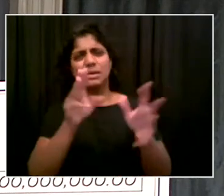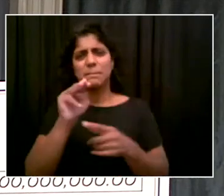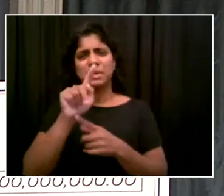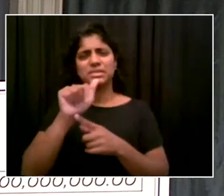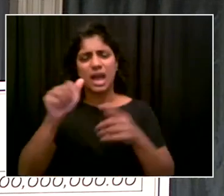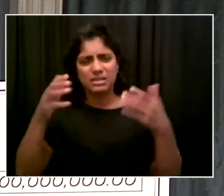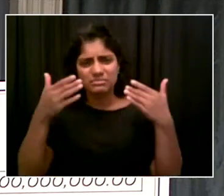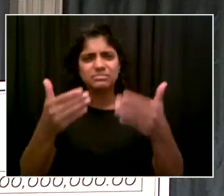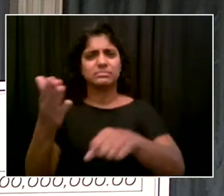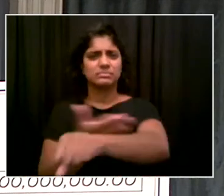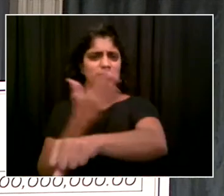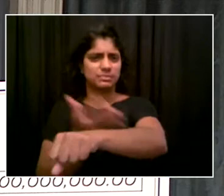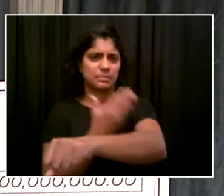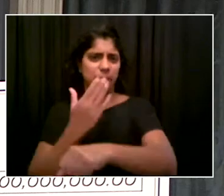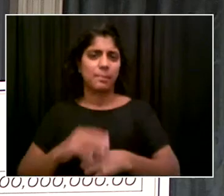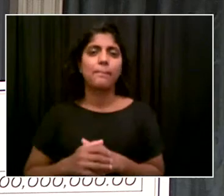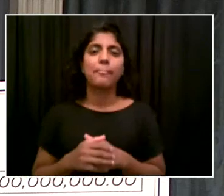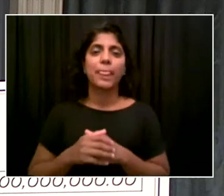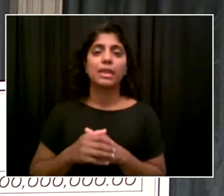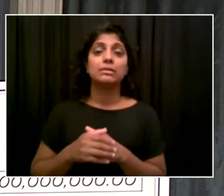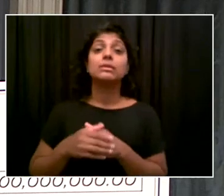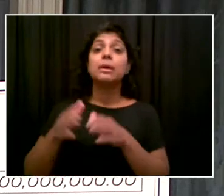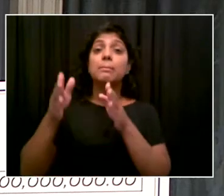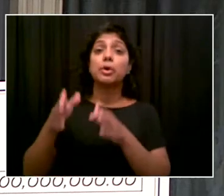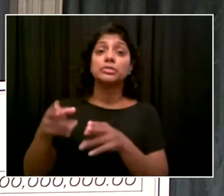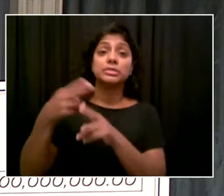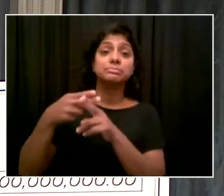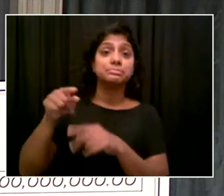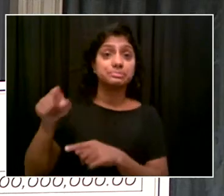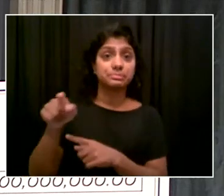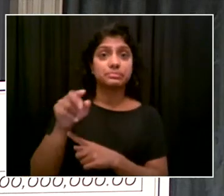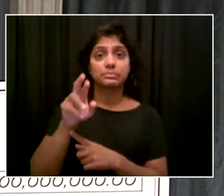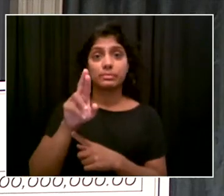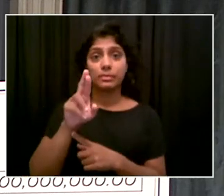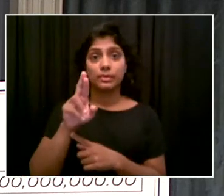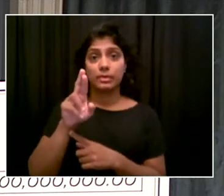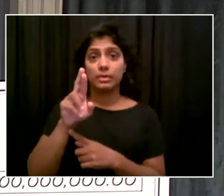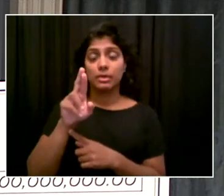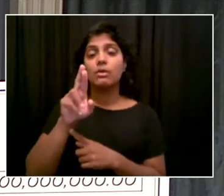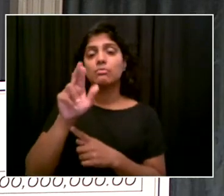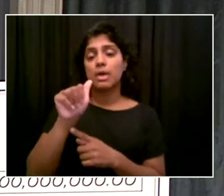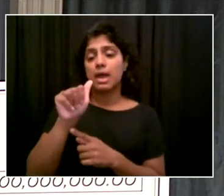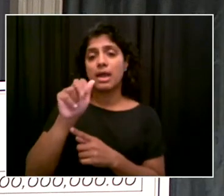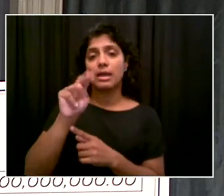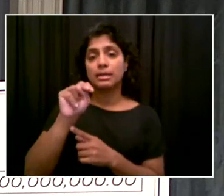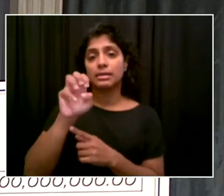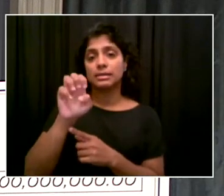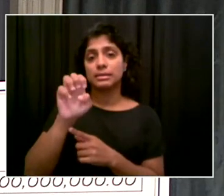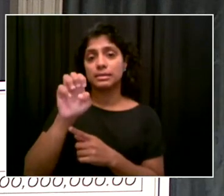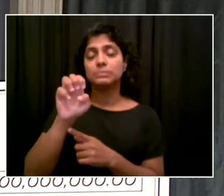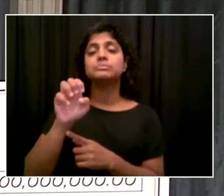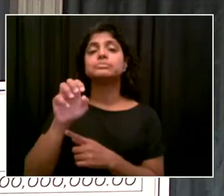WAY ON THE CHANGEWS E ENED O TMAKE MASS TRANSIT THE GO TO OPTION. EXECUTIVE DIRECTOR OF THE TRI-STATE